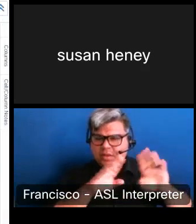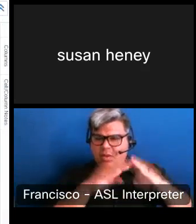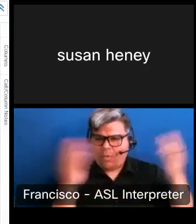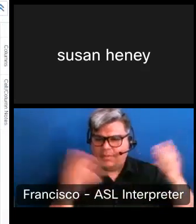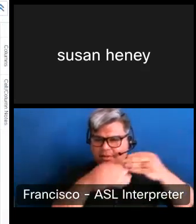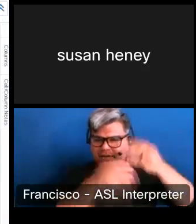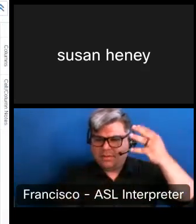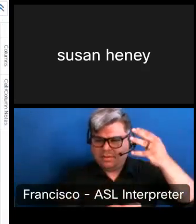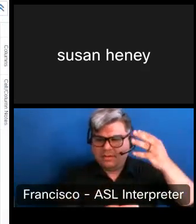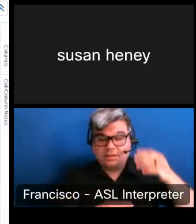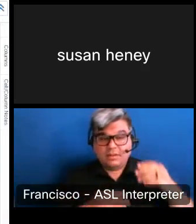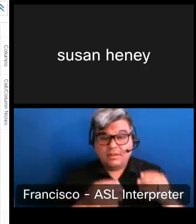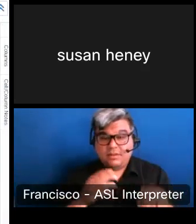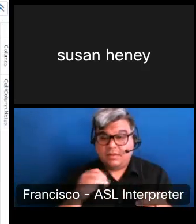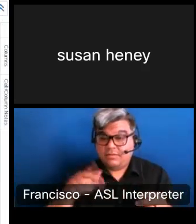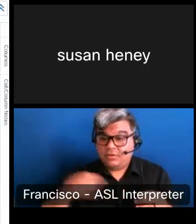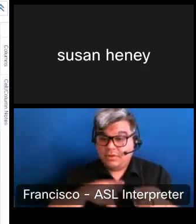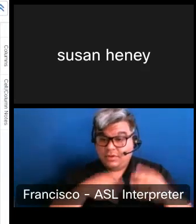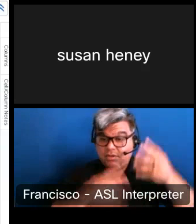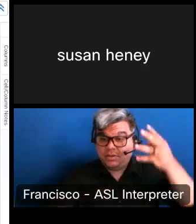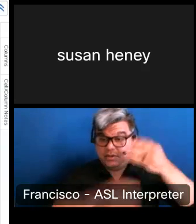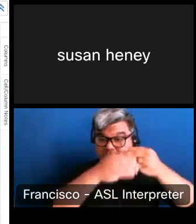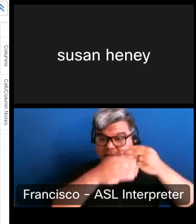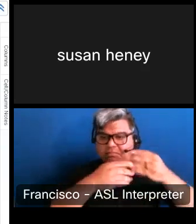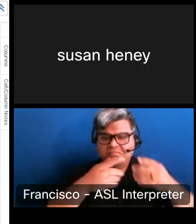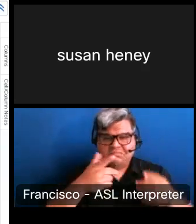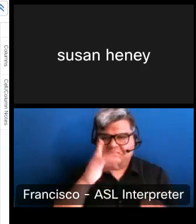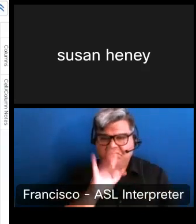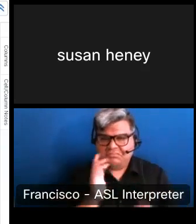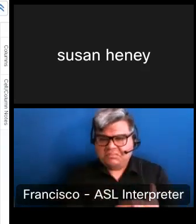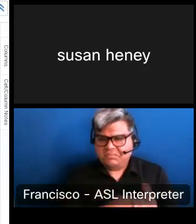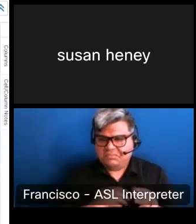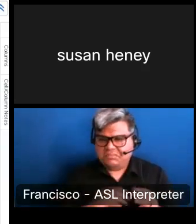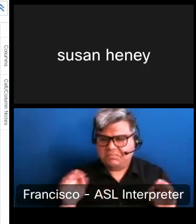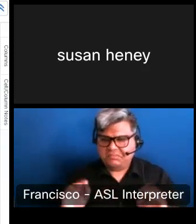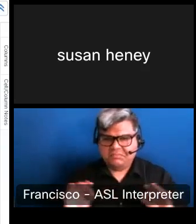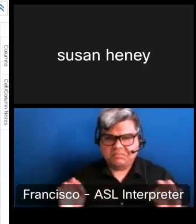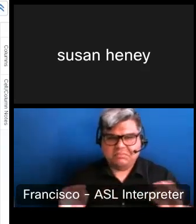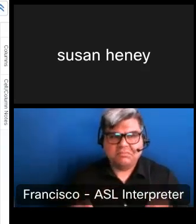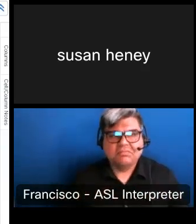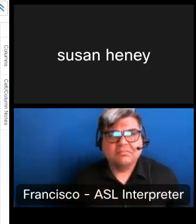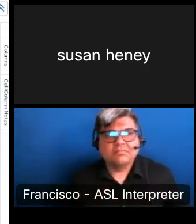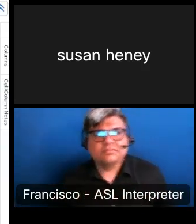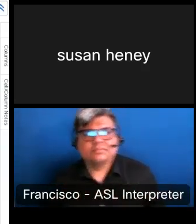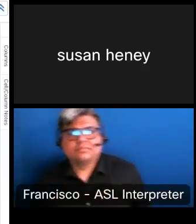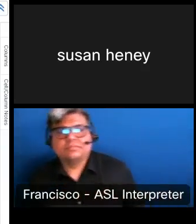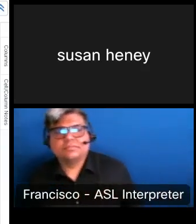just click onto the filter area. I'm going to click this back. So here we have the Asian alone